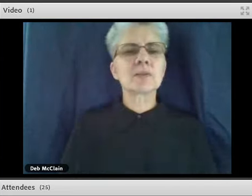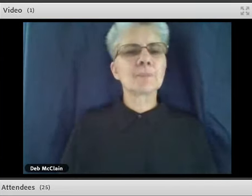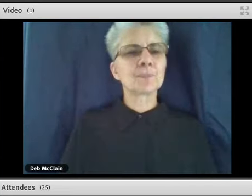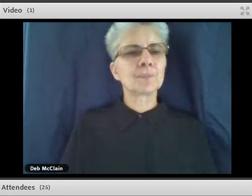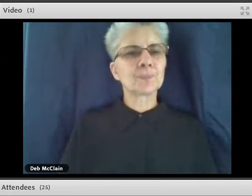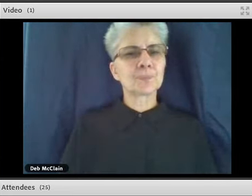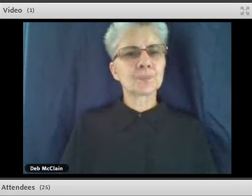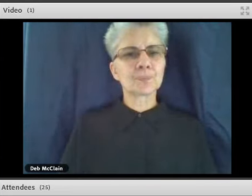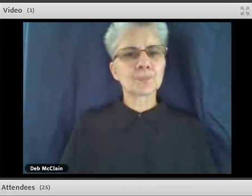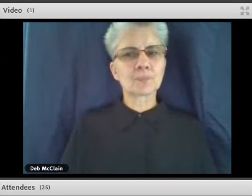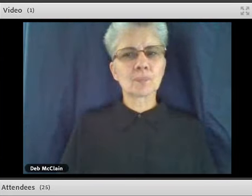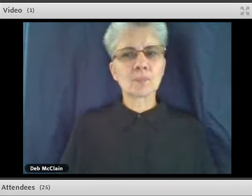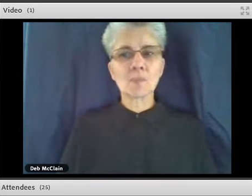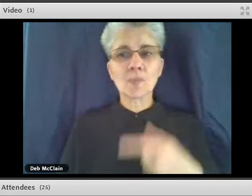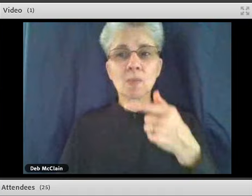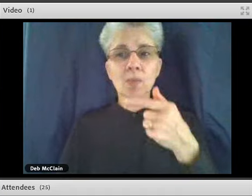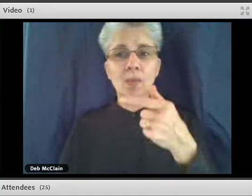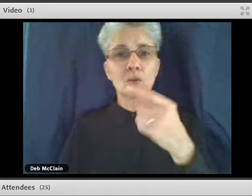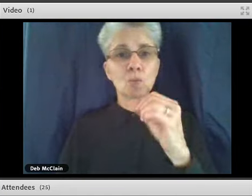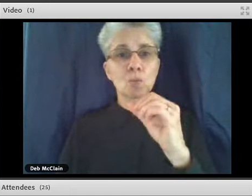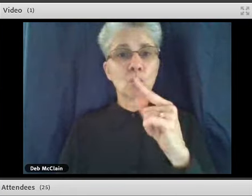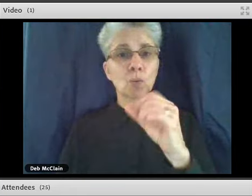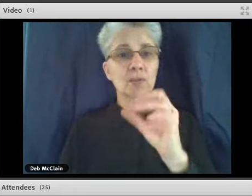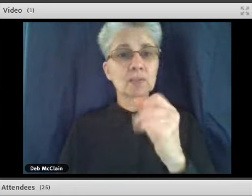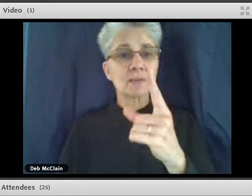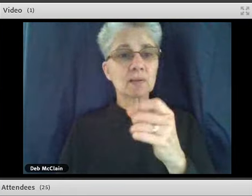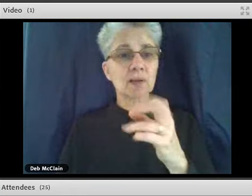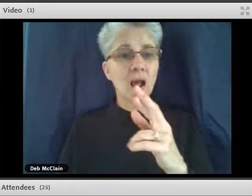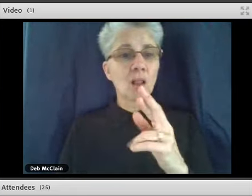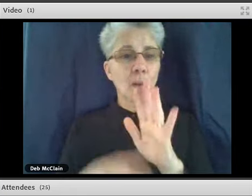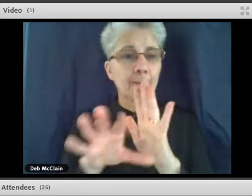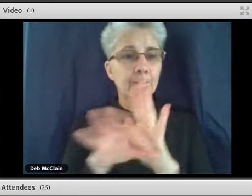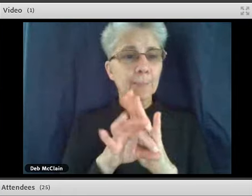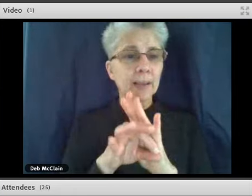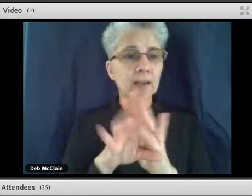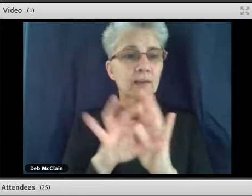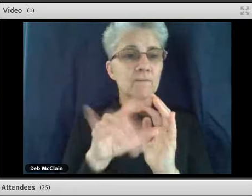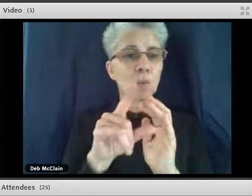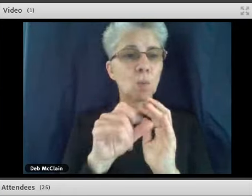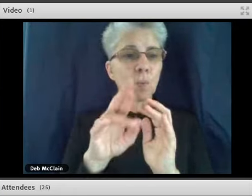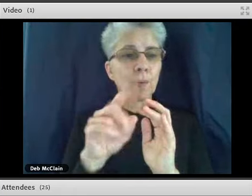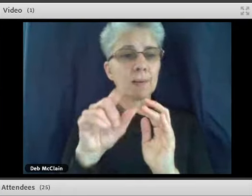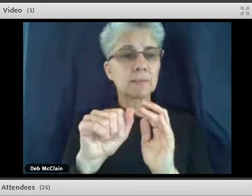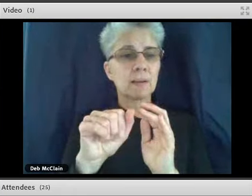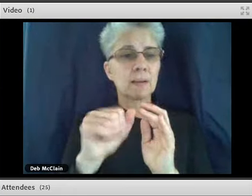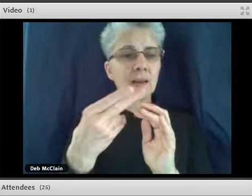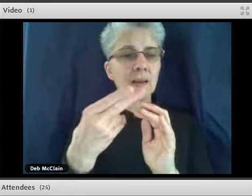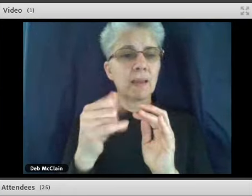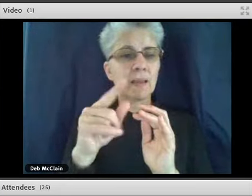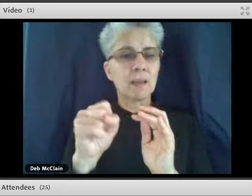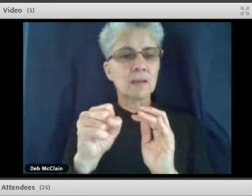Google Scholar, you can actually set to a bunch of your libraries. So, for instance, I selected Florida Hillsborough, here.